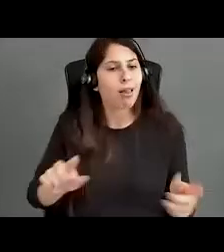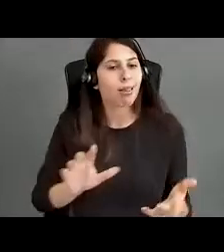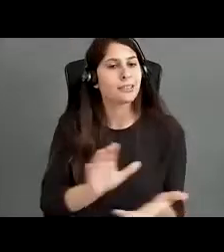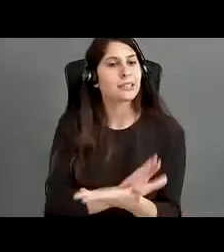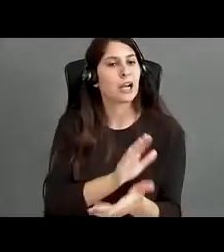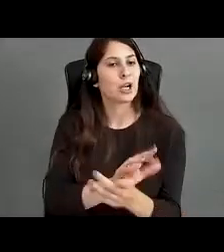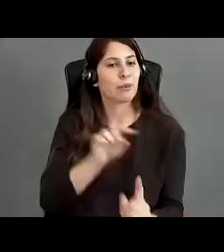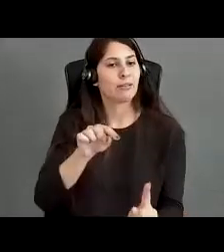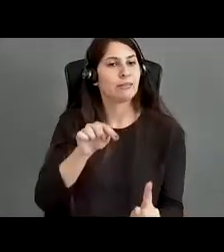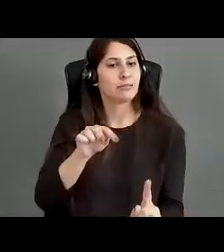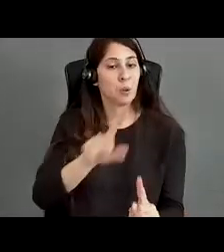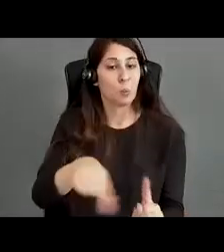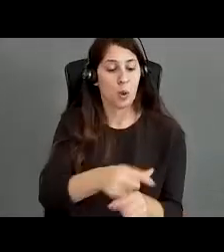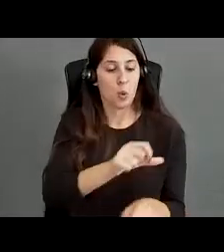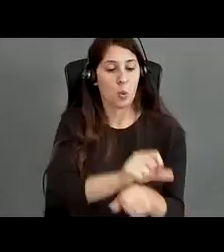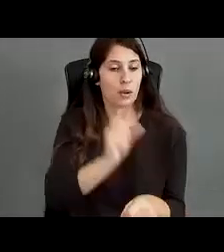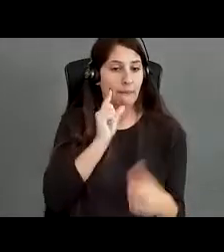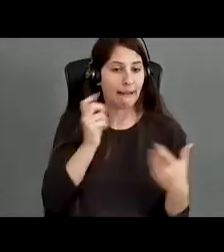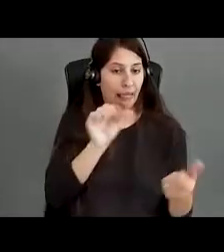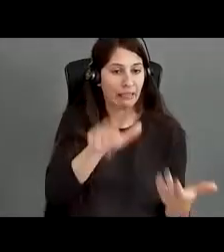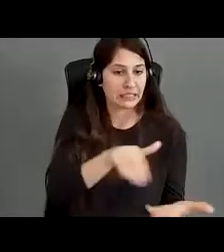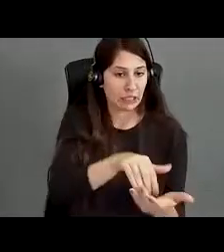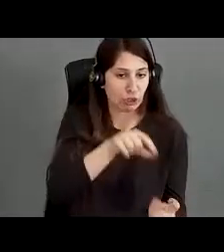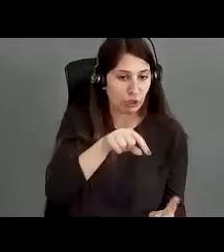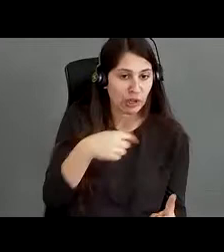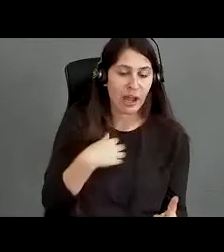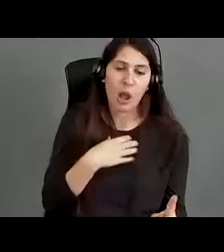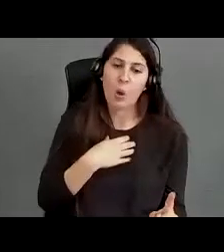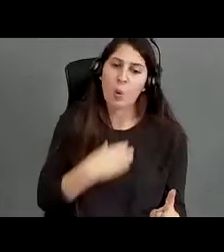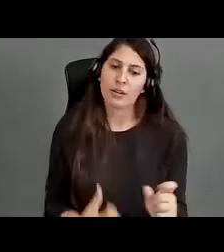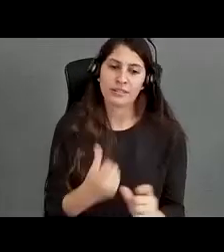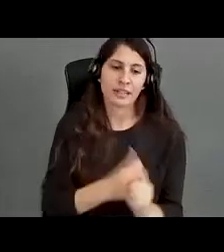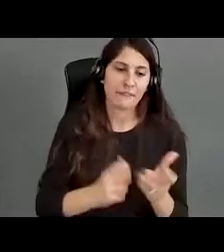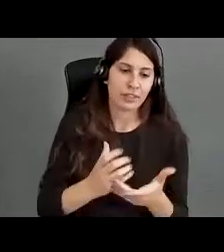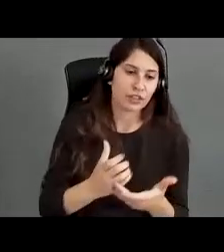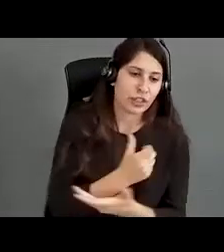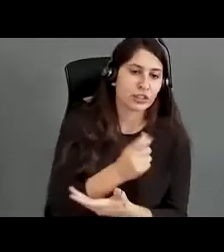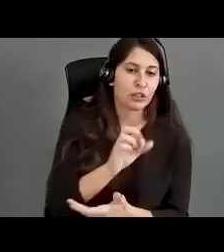when I worked at mental health centers and that I wished every chancery clerk in our state had